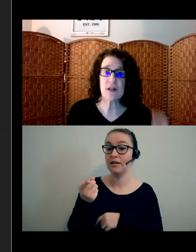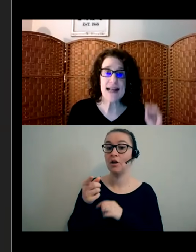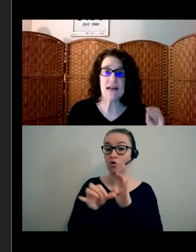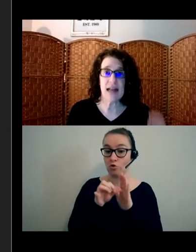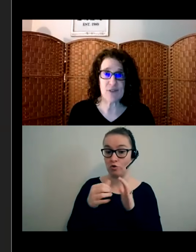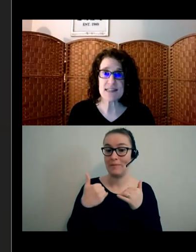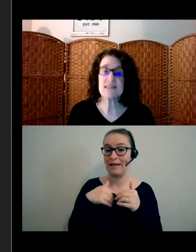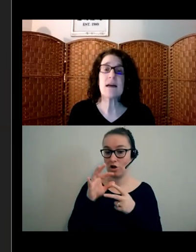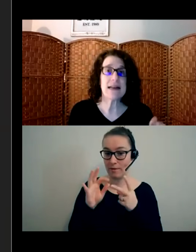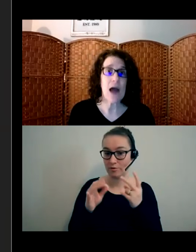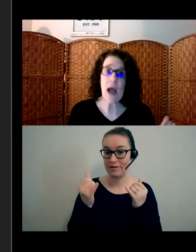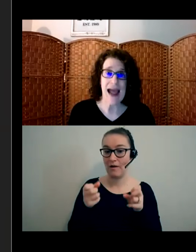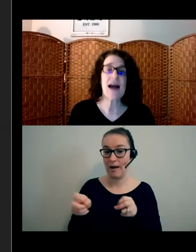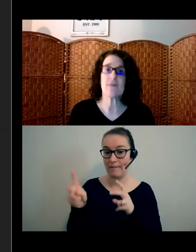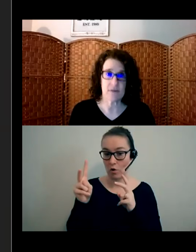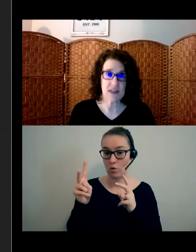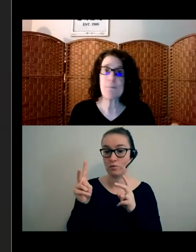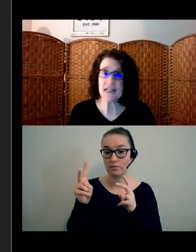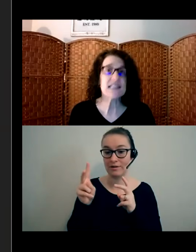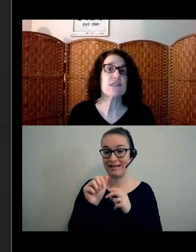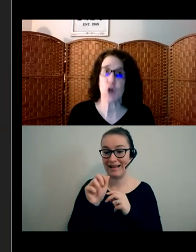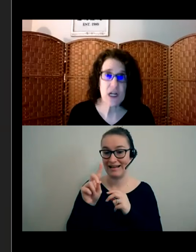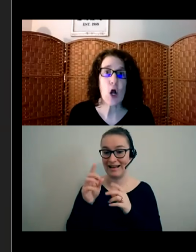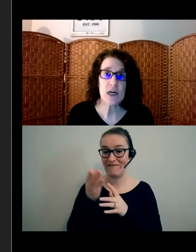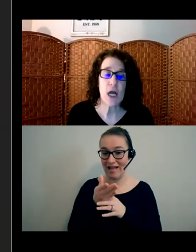like Netflix, now have the ability to turn it on and off.